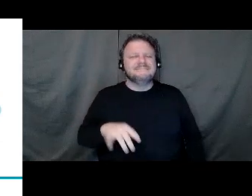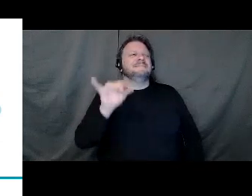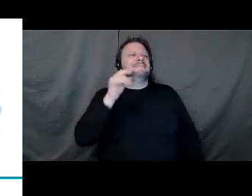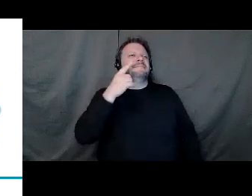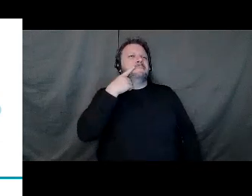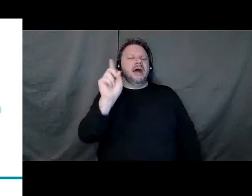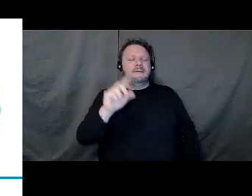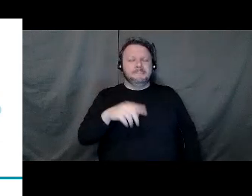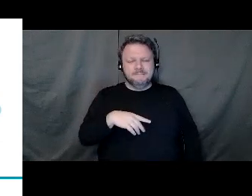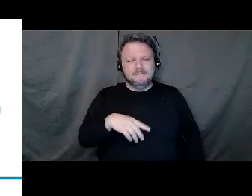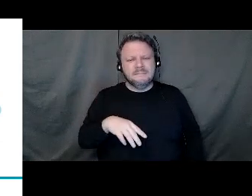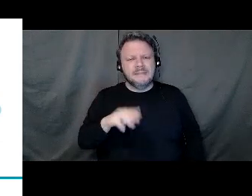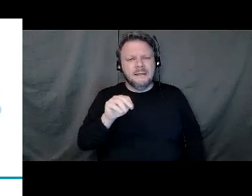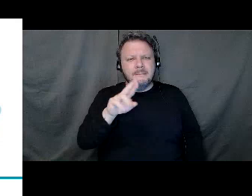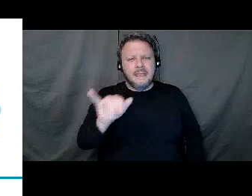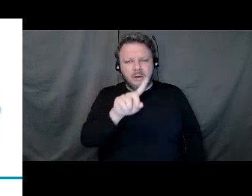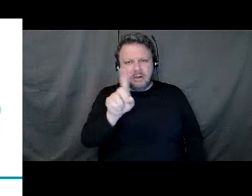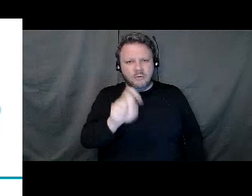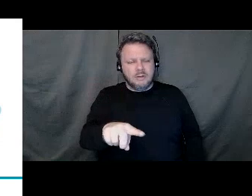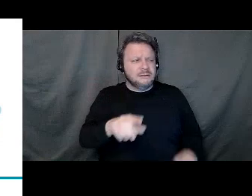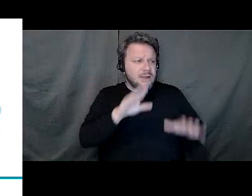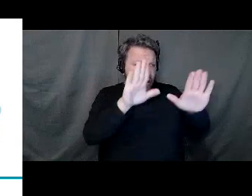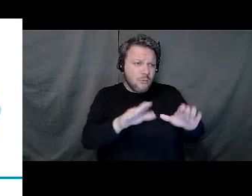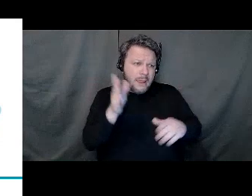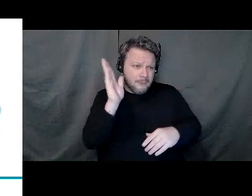There we go. I had a question. Great presentation.